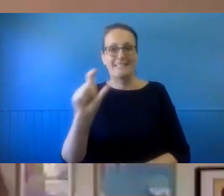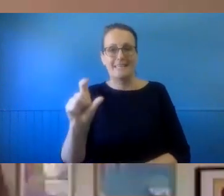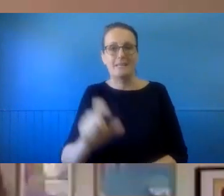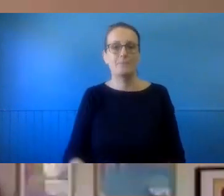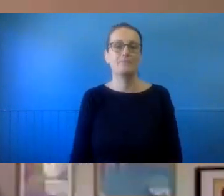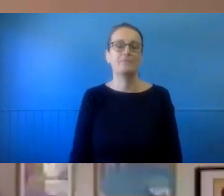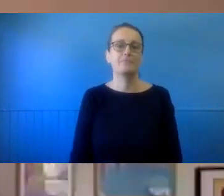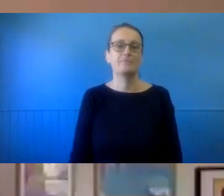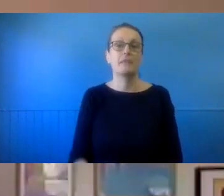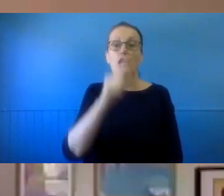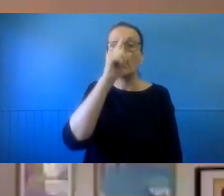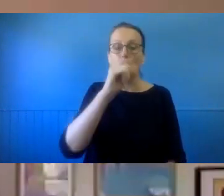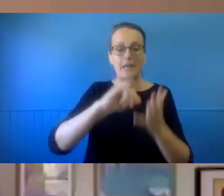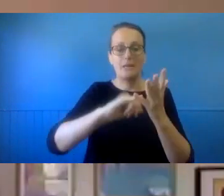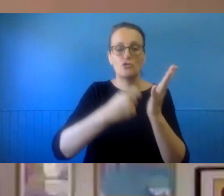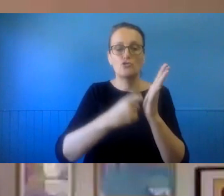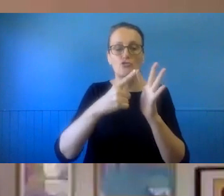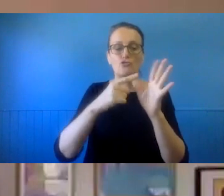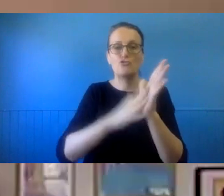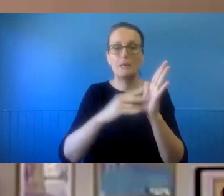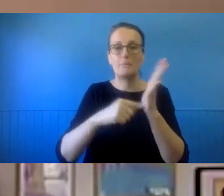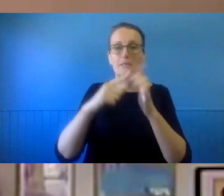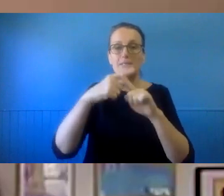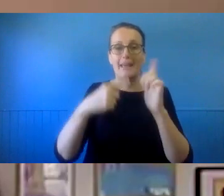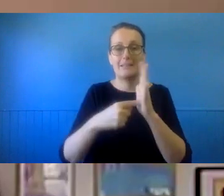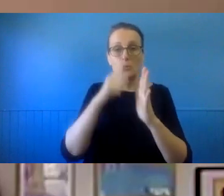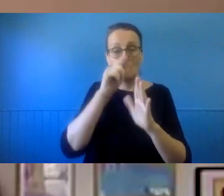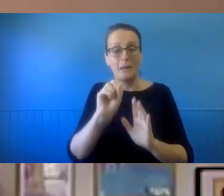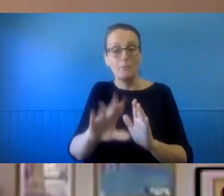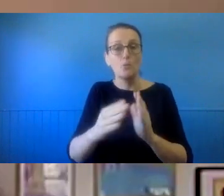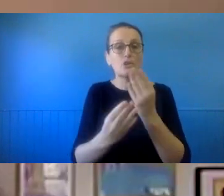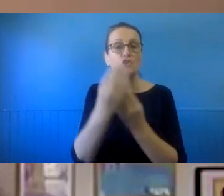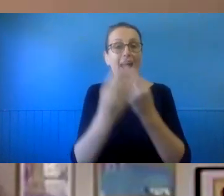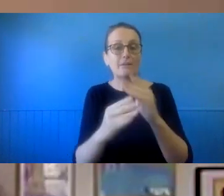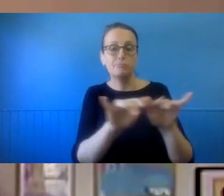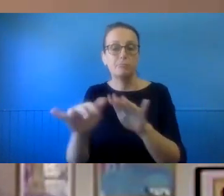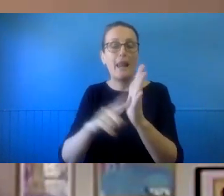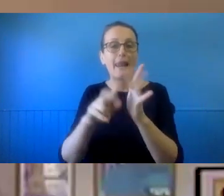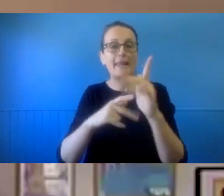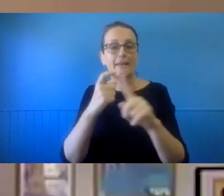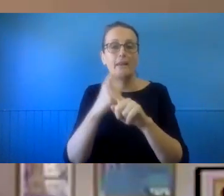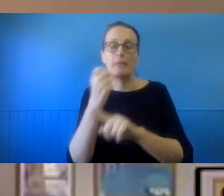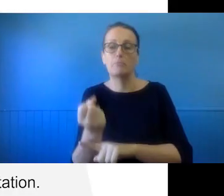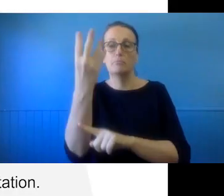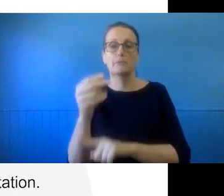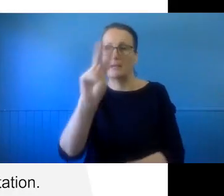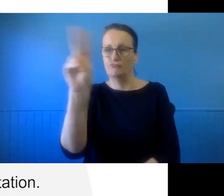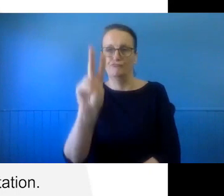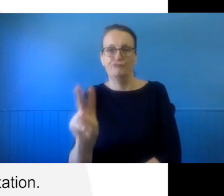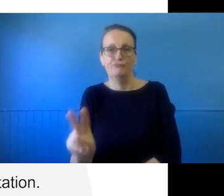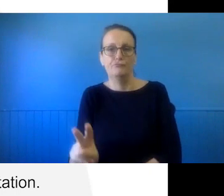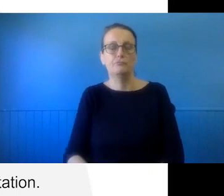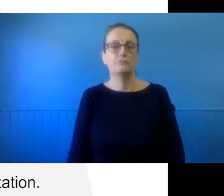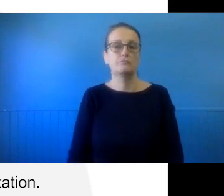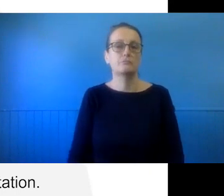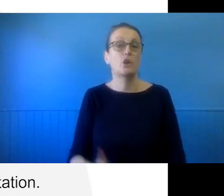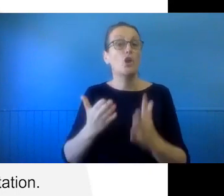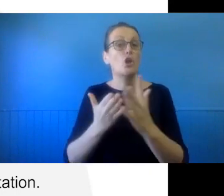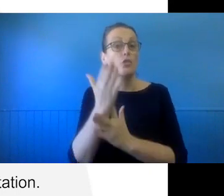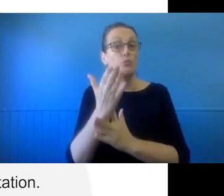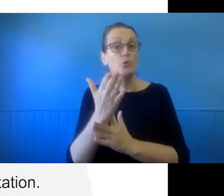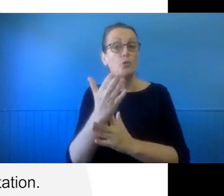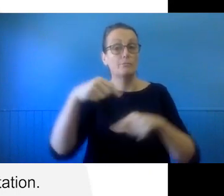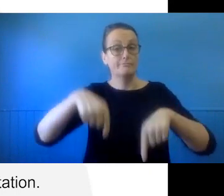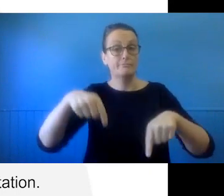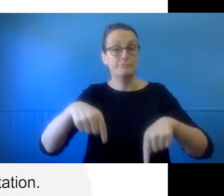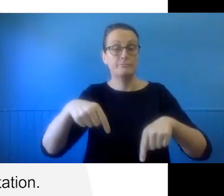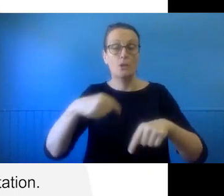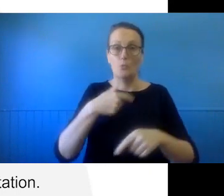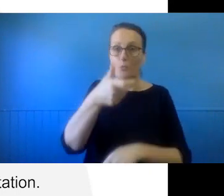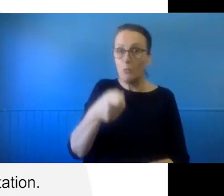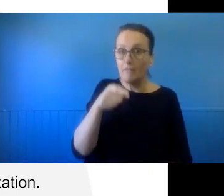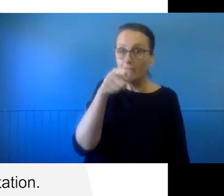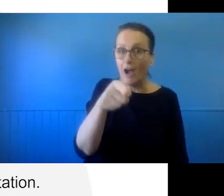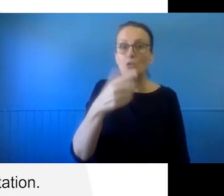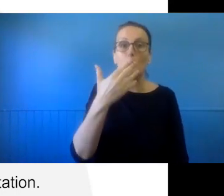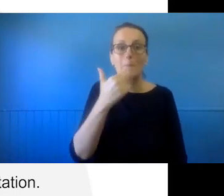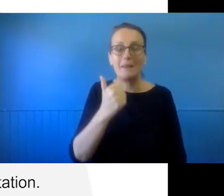StreamText if you prefer. As always we encourage you to engage in